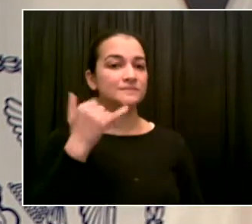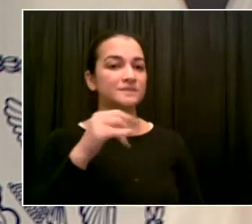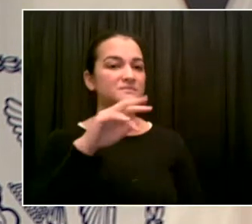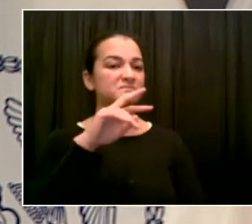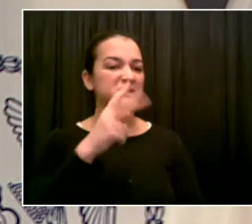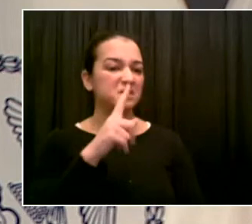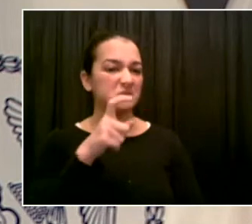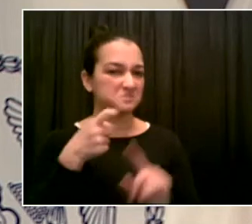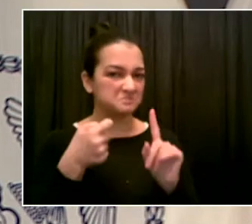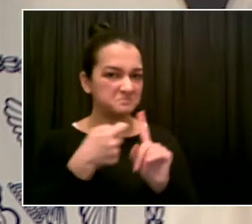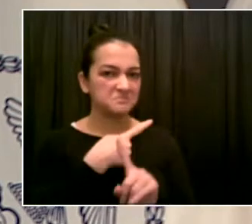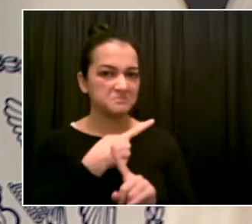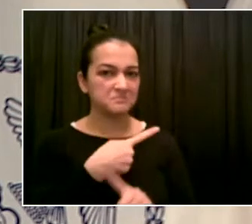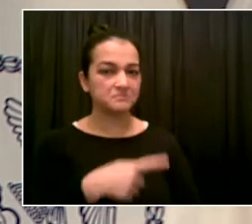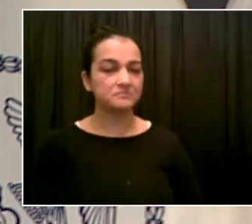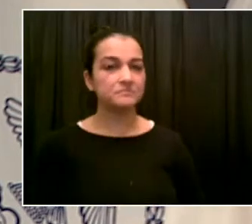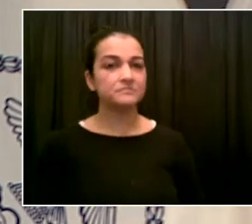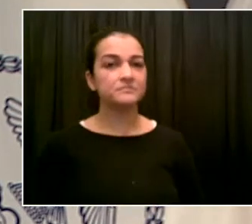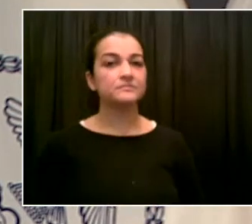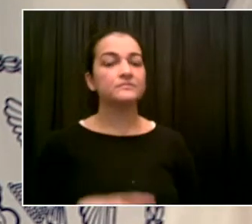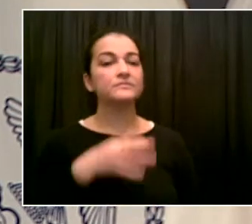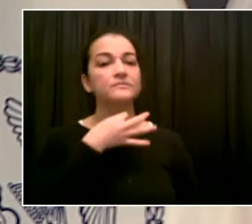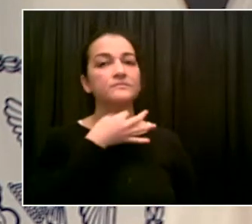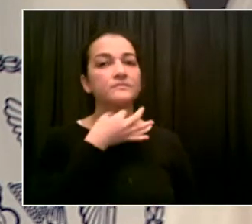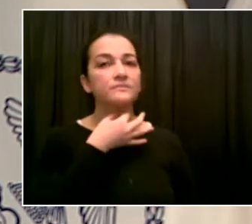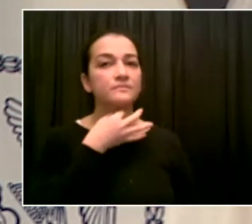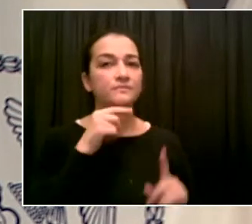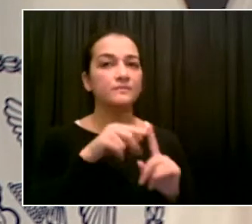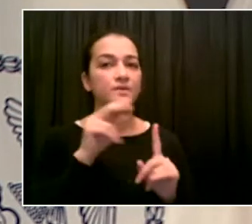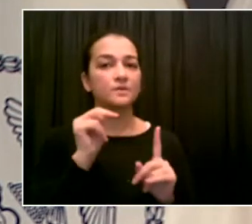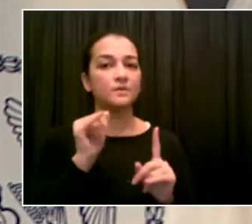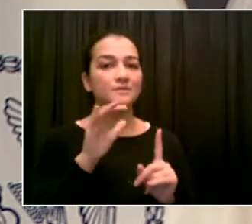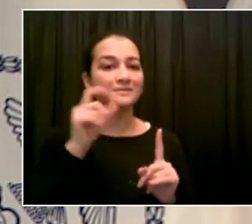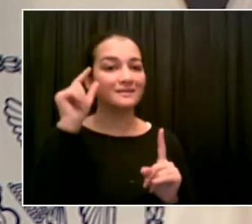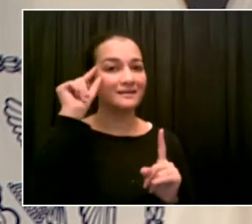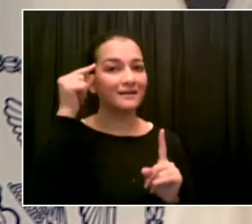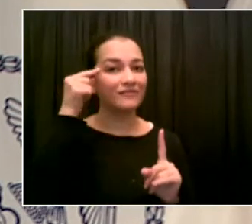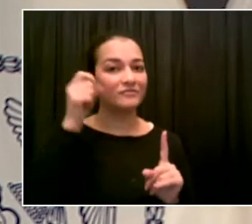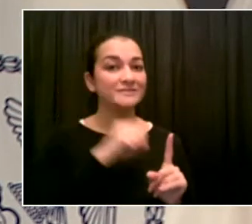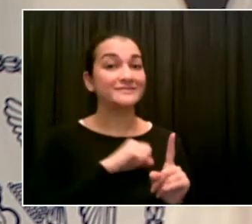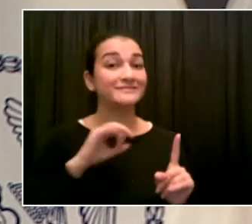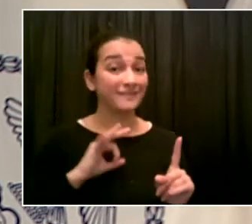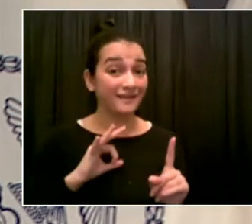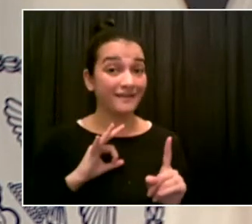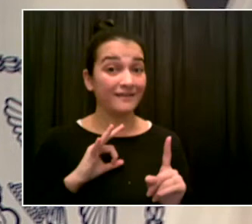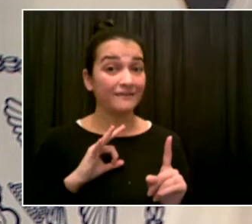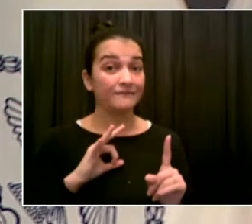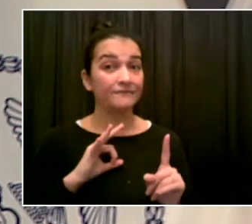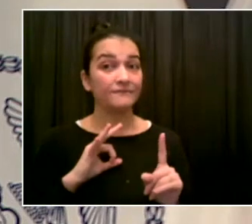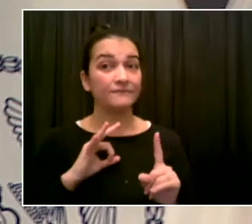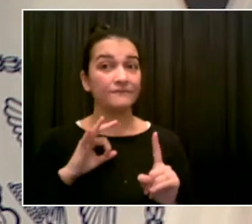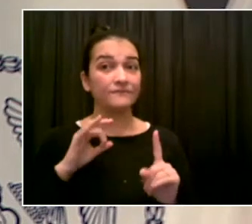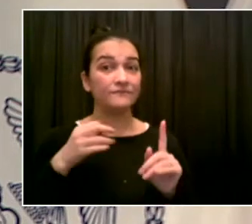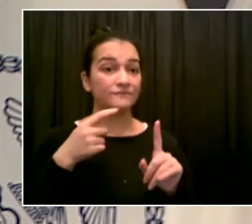ON ANOTHER MATTER, I'M WONDERING AMONG PUBLIC EMPLOYEES